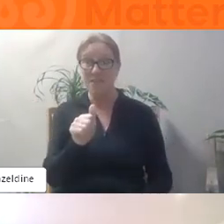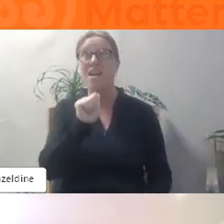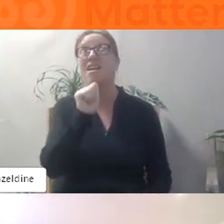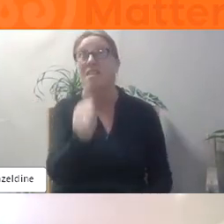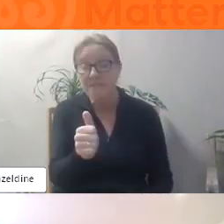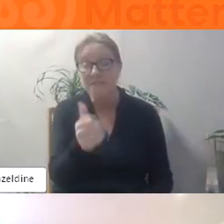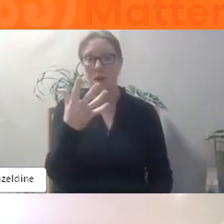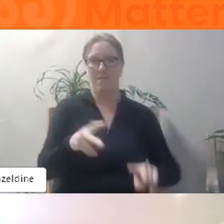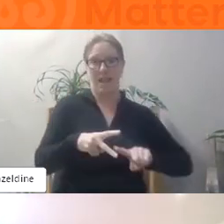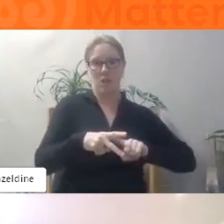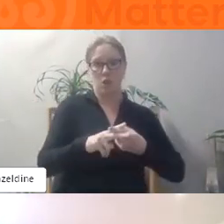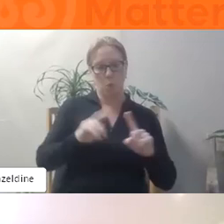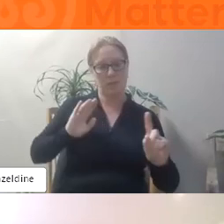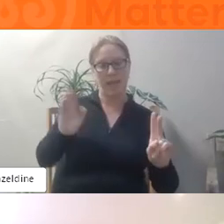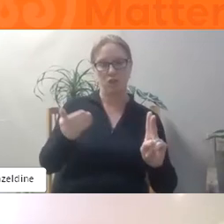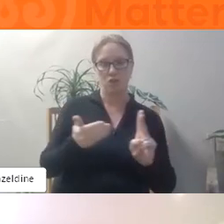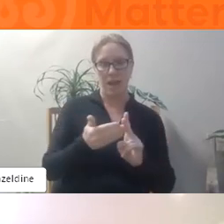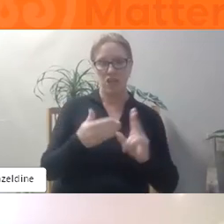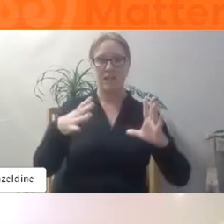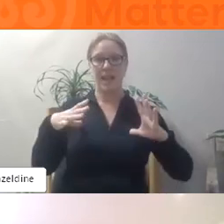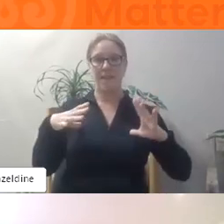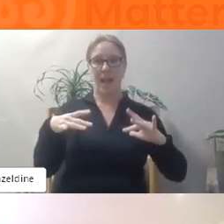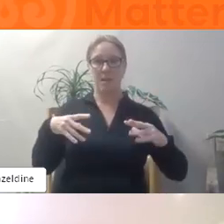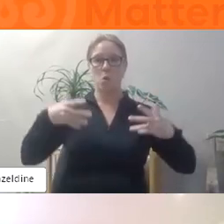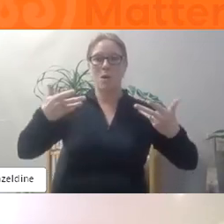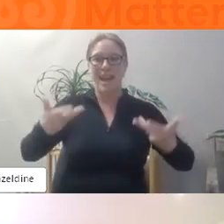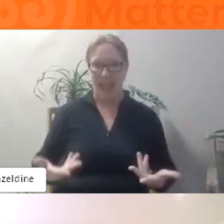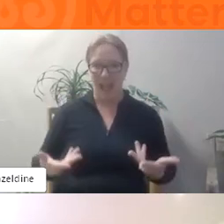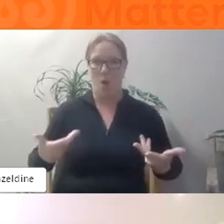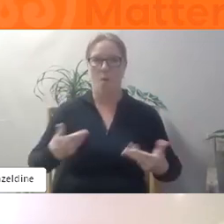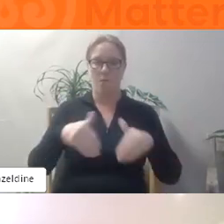strategies that are available to us now to break those barriers.